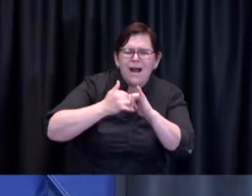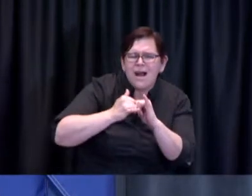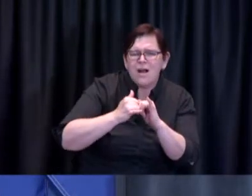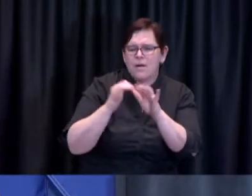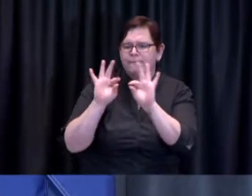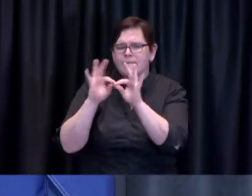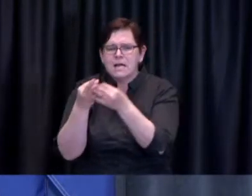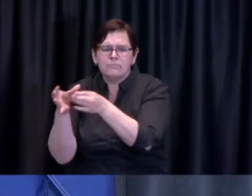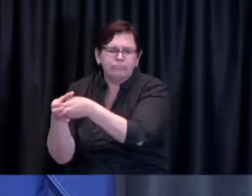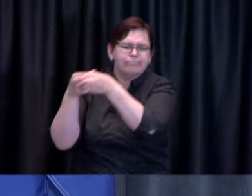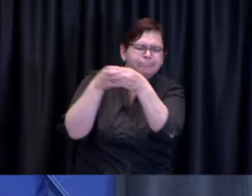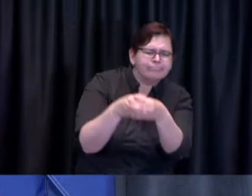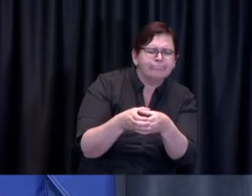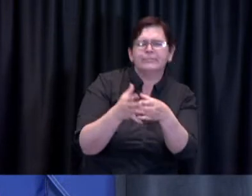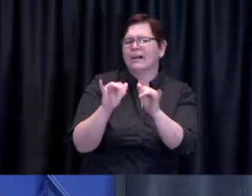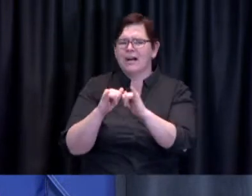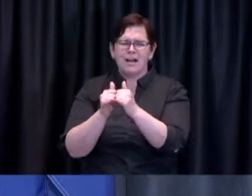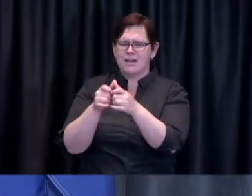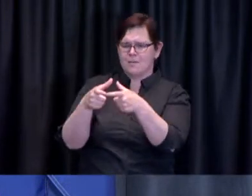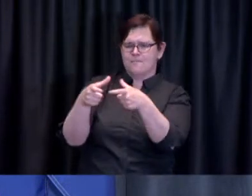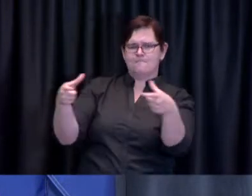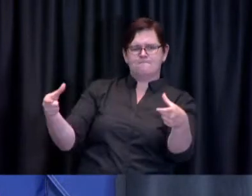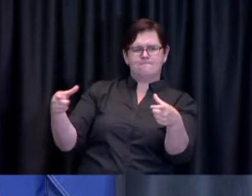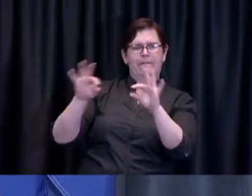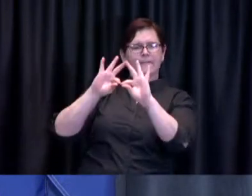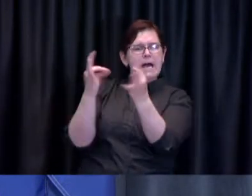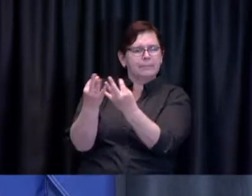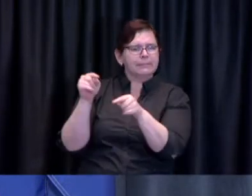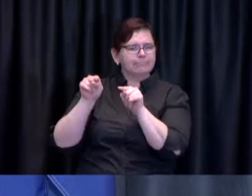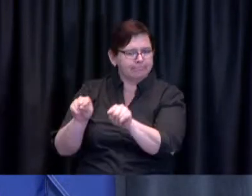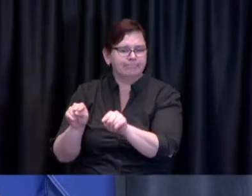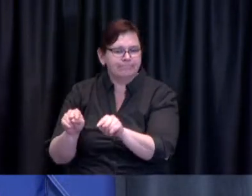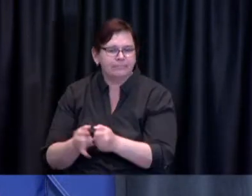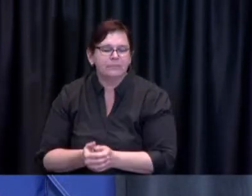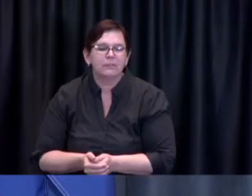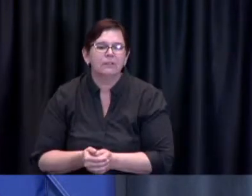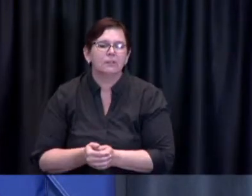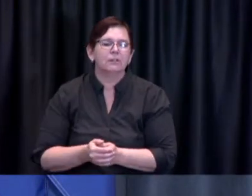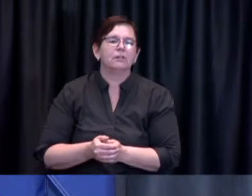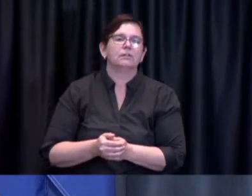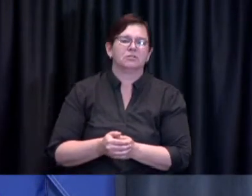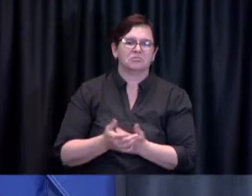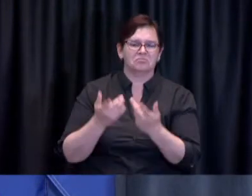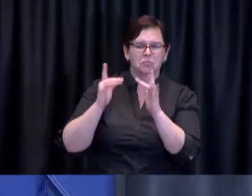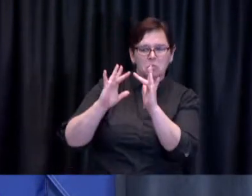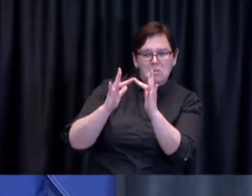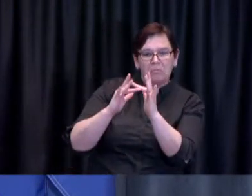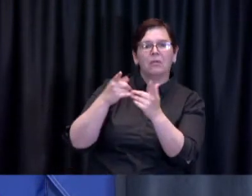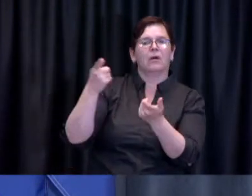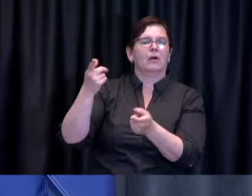be made available both online and through the provincial call centre some of our Team Toronto